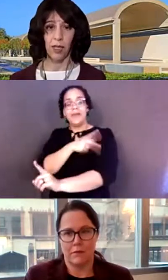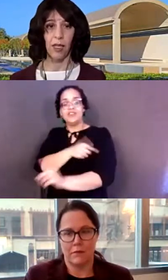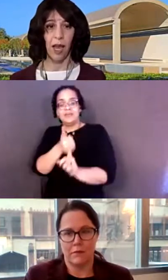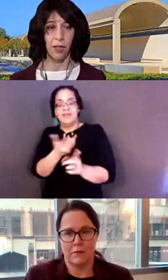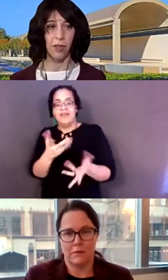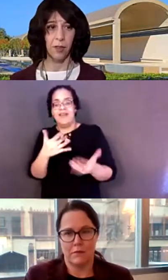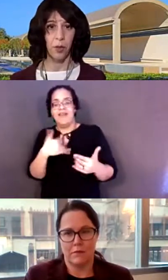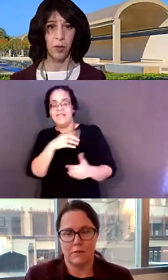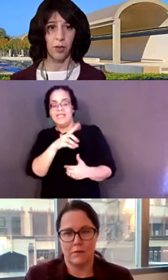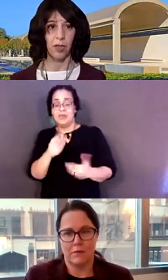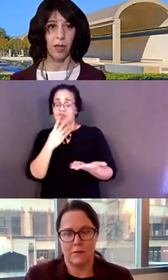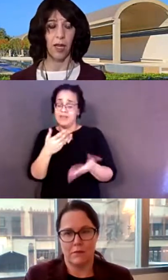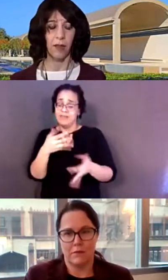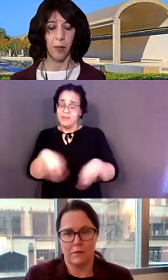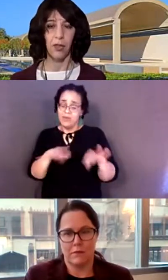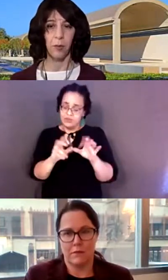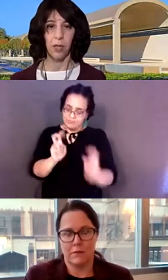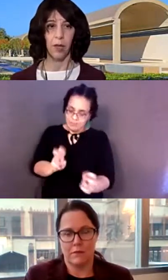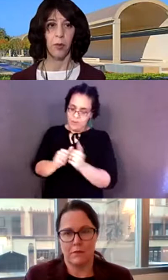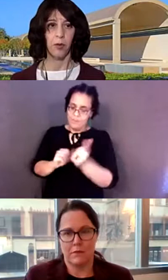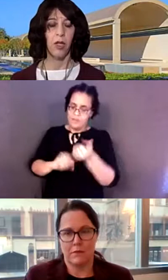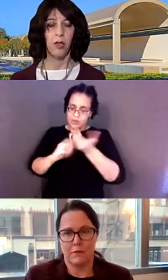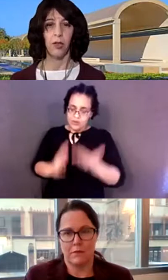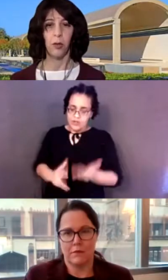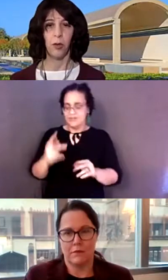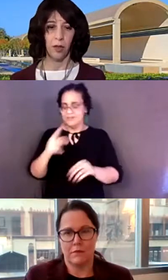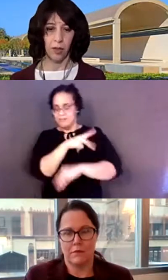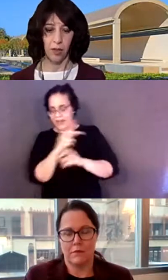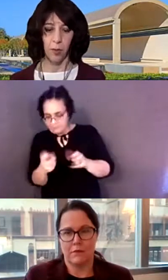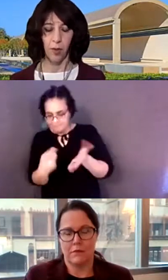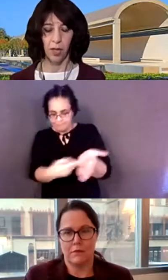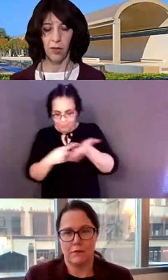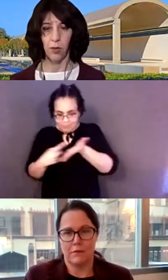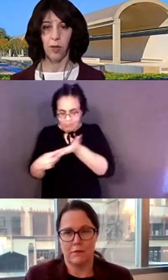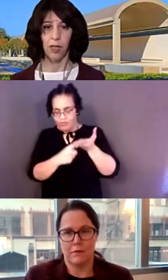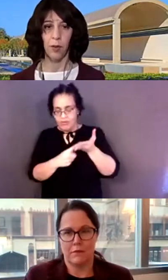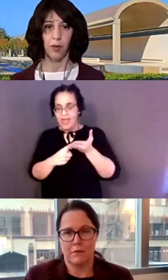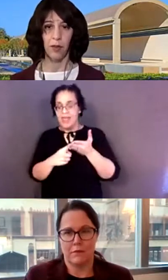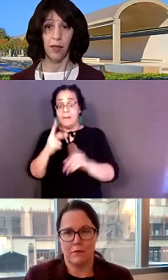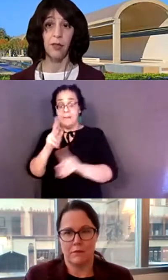having the support person and the patient be able to